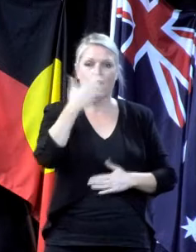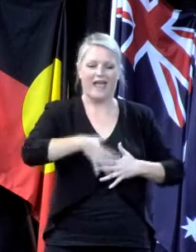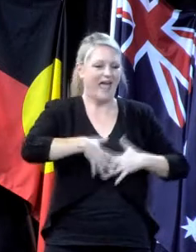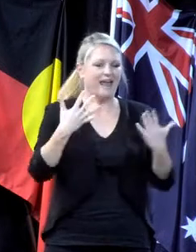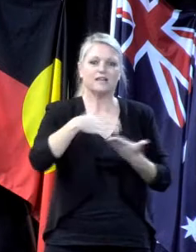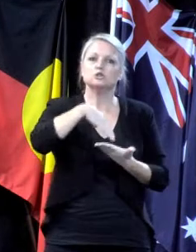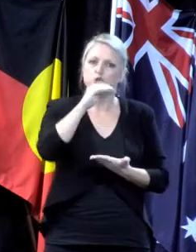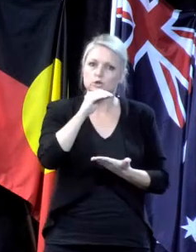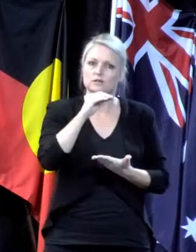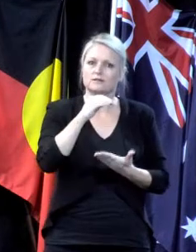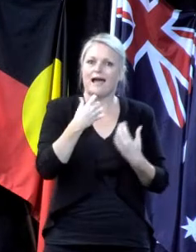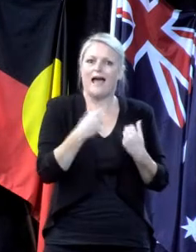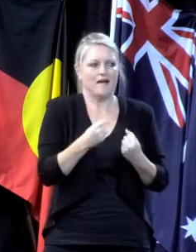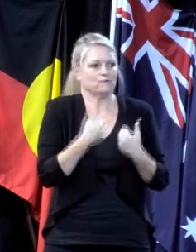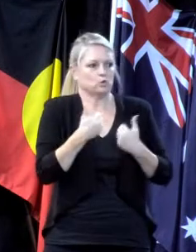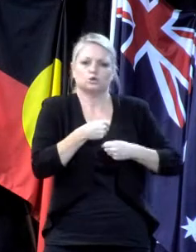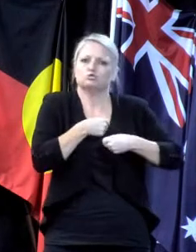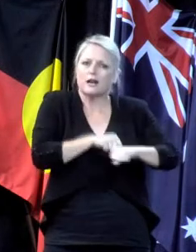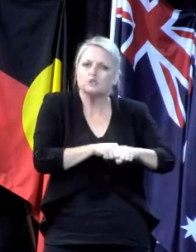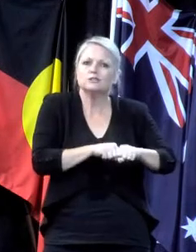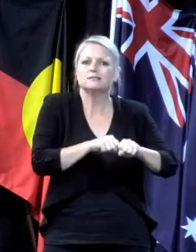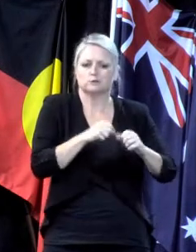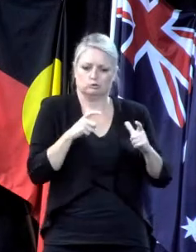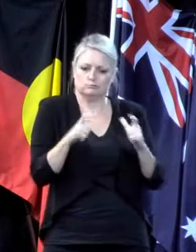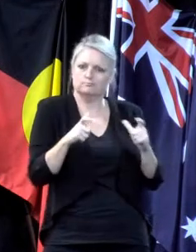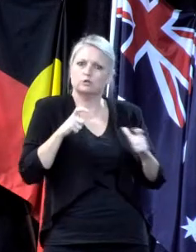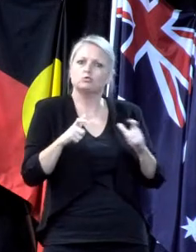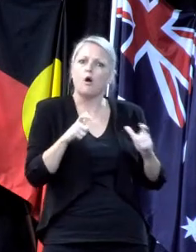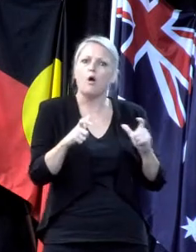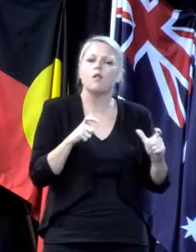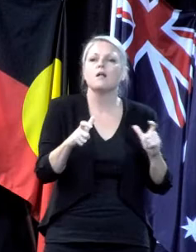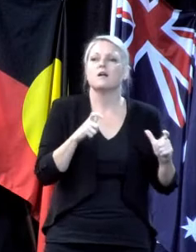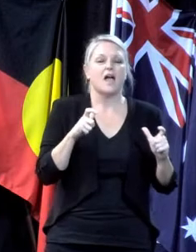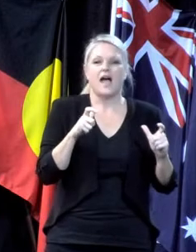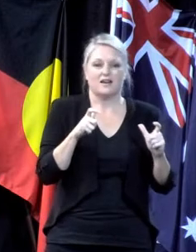and that we're not constantly doing lots of individual things, that we're taking those common practices and ensuring